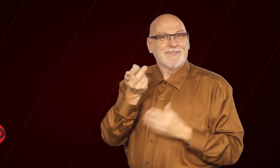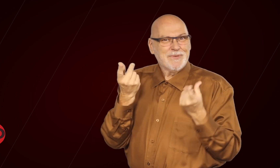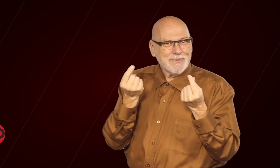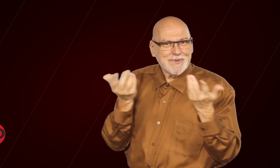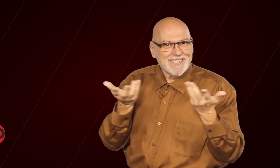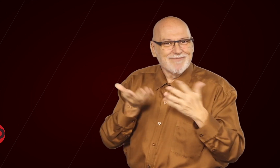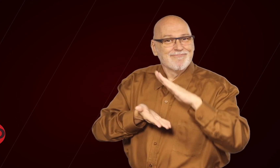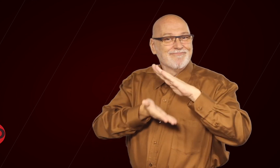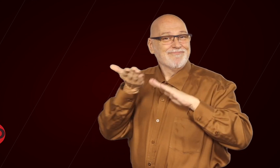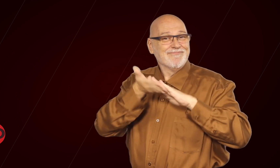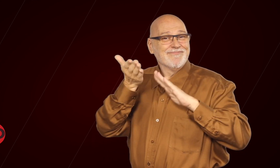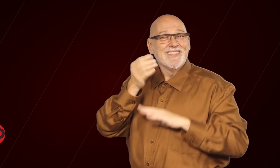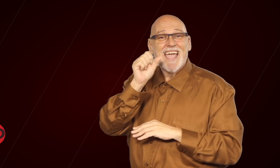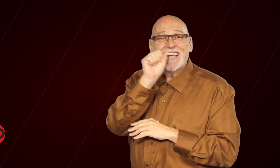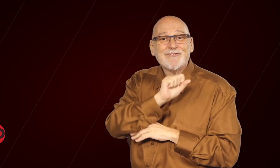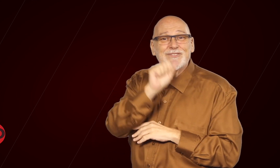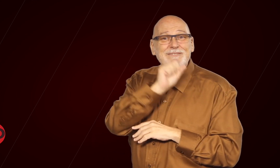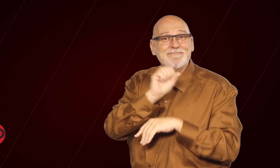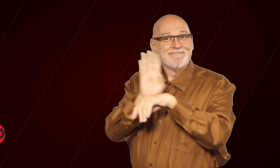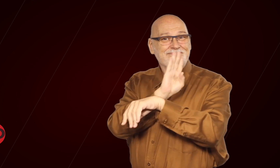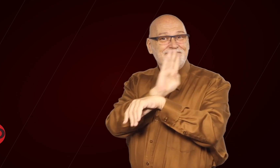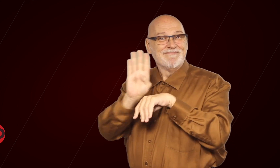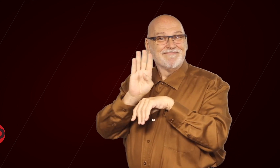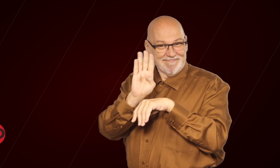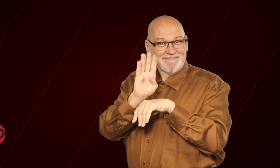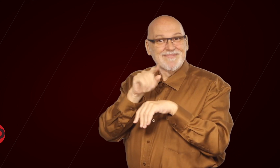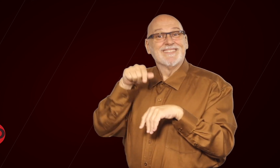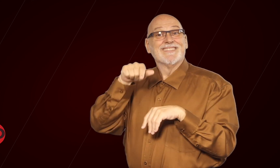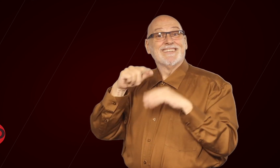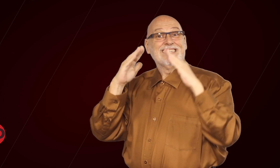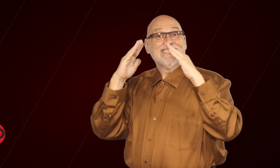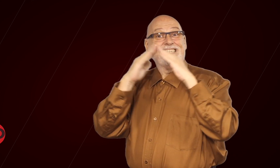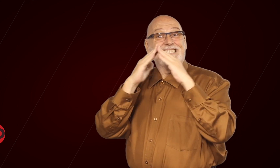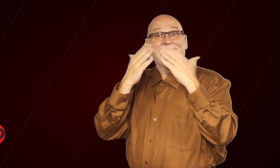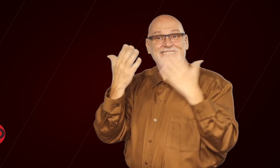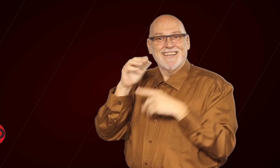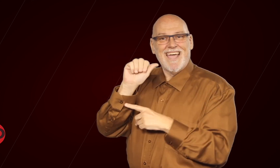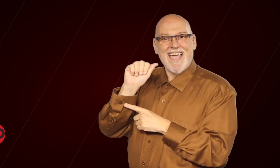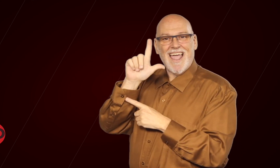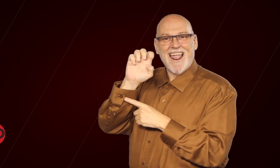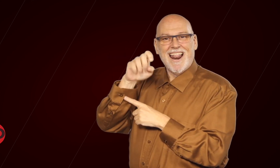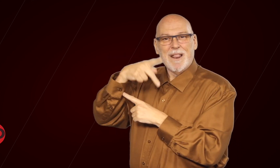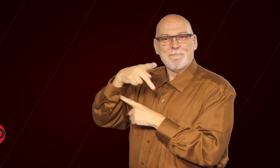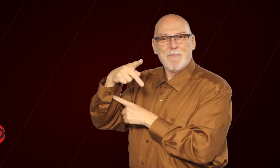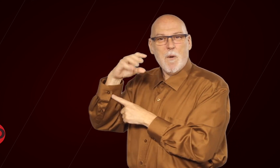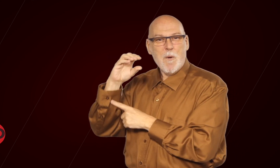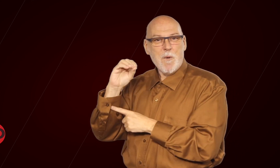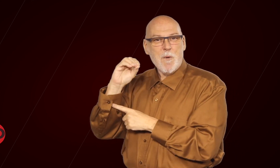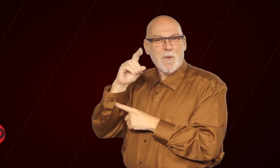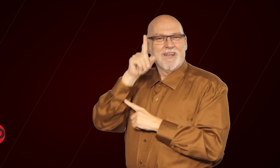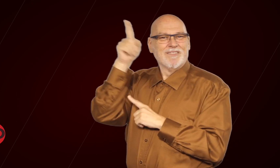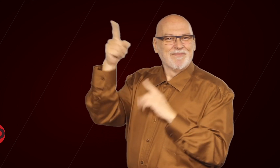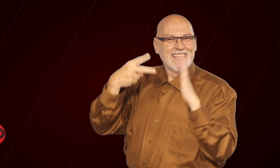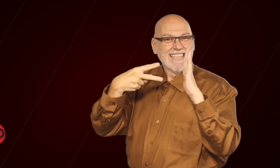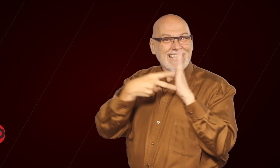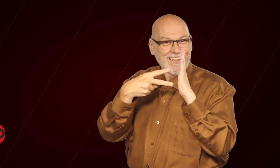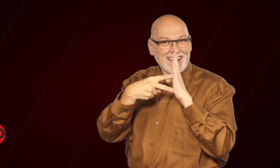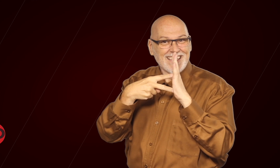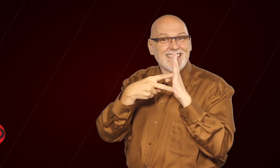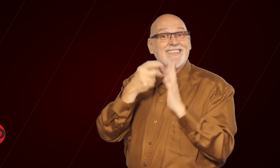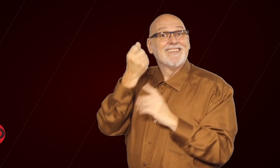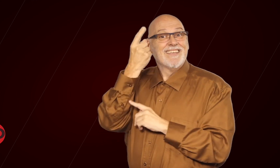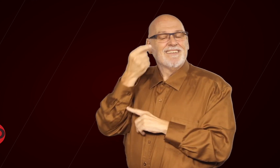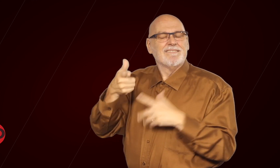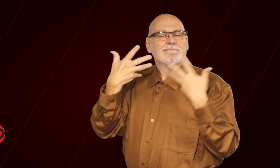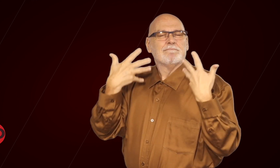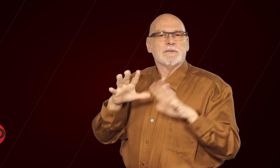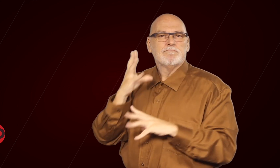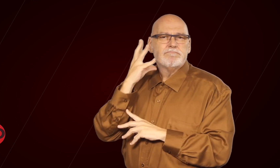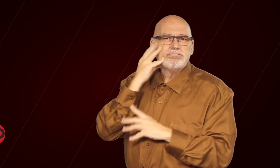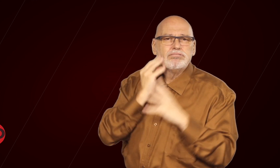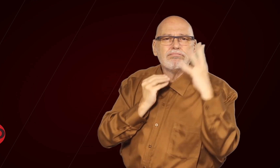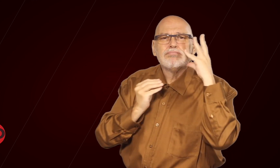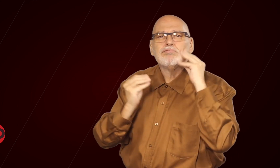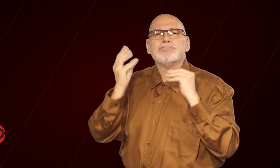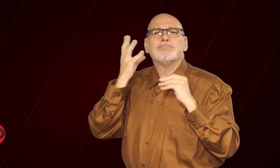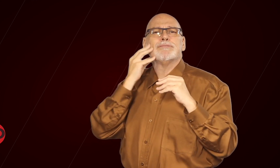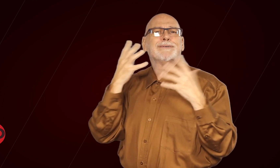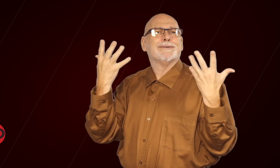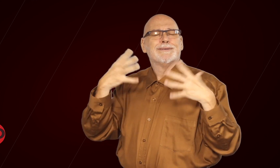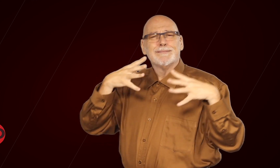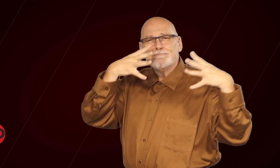in Syria but experienced power outages, water shortages, nearby rocket